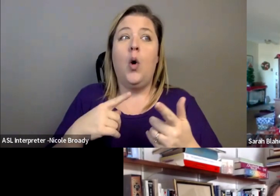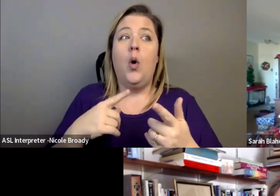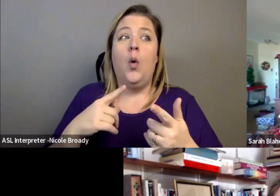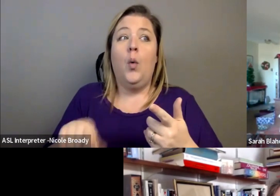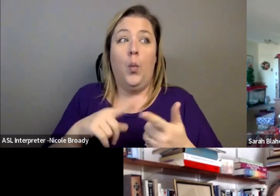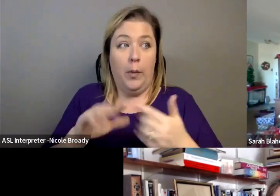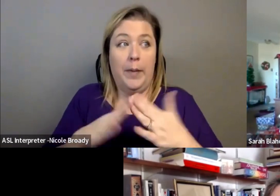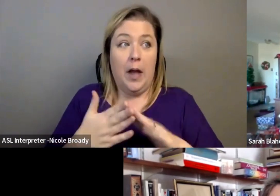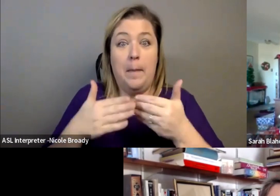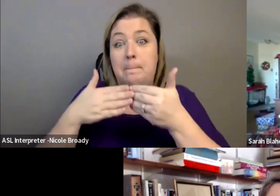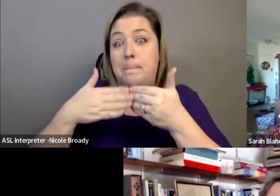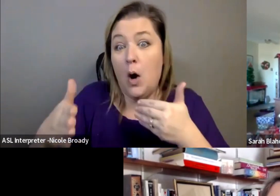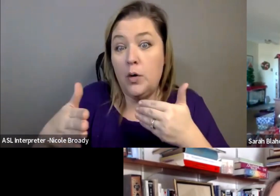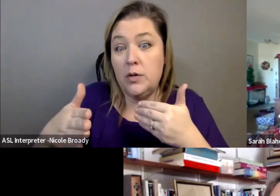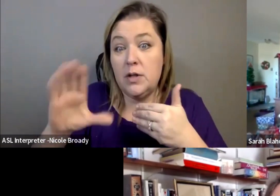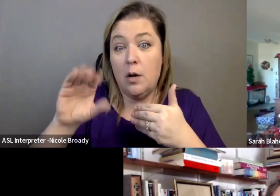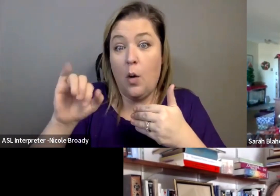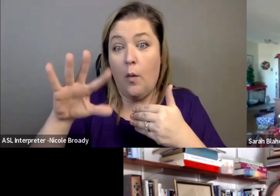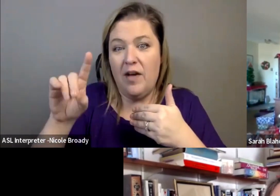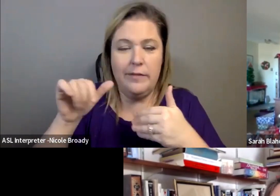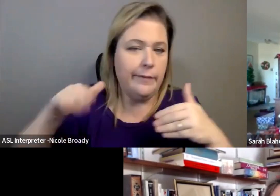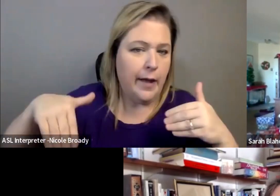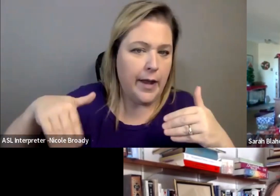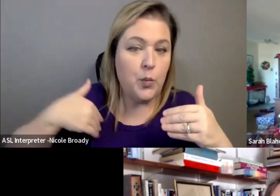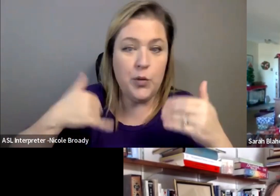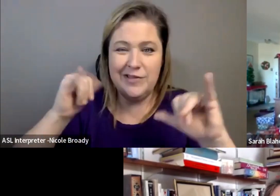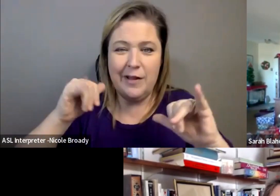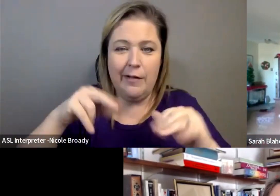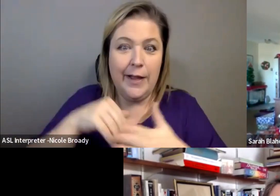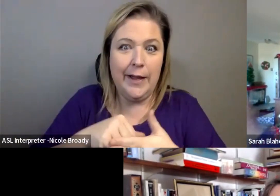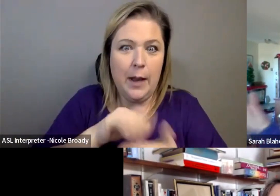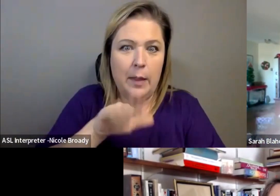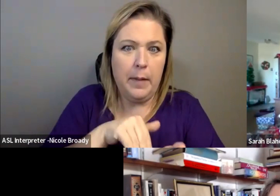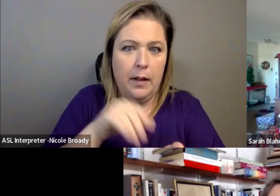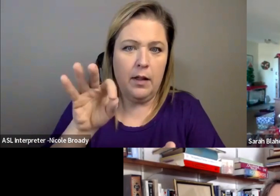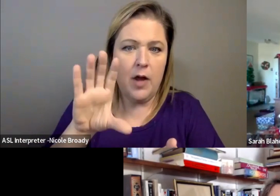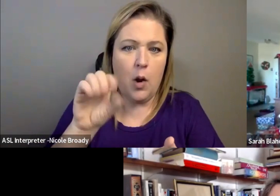point, we're just in COVID, we're gonna we have realized that there's a need to have